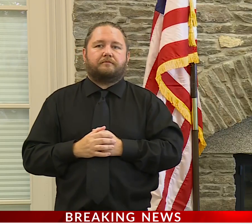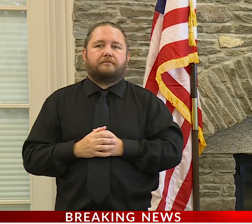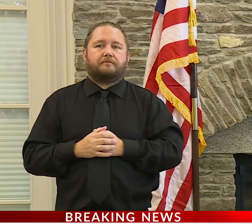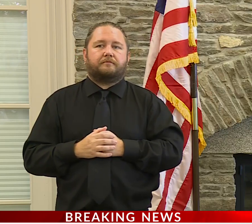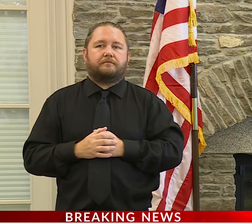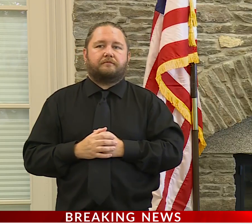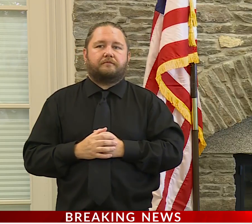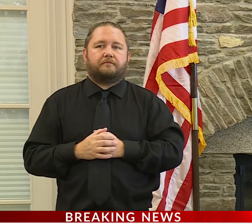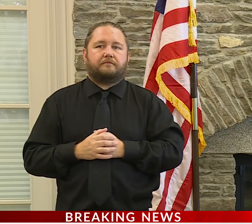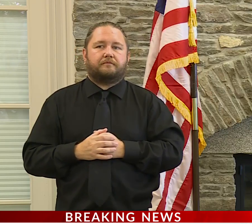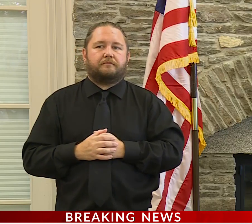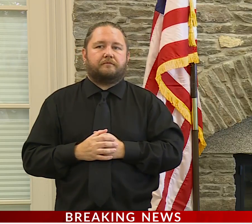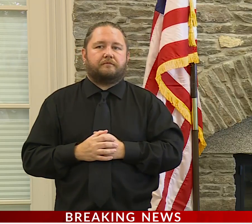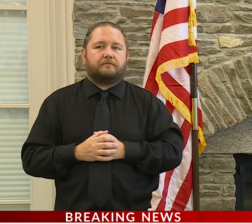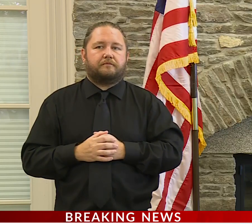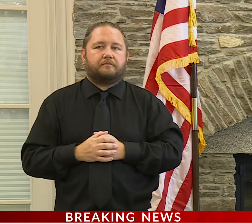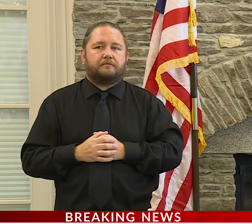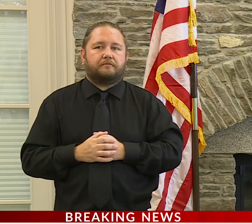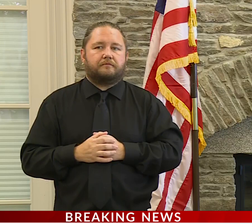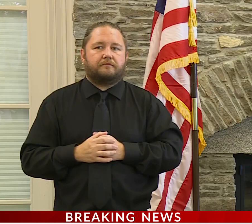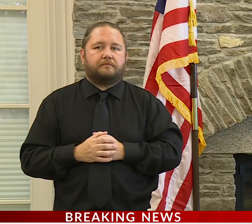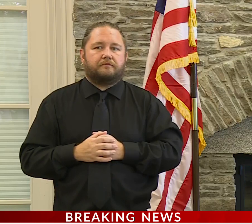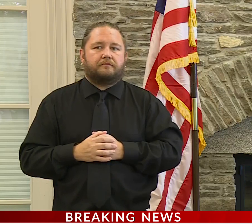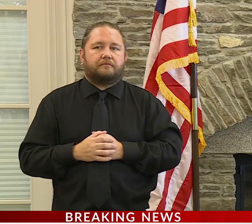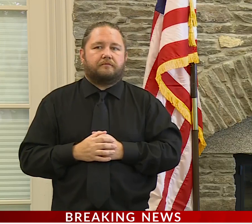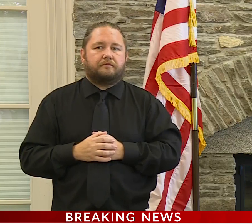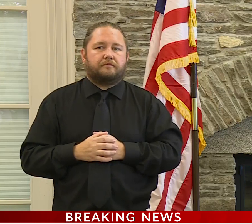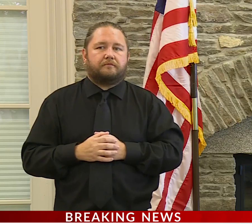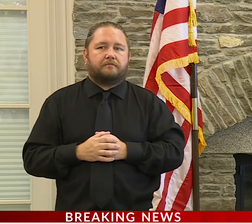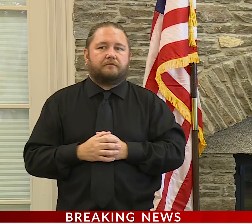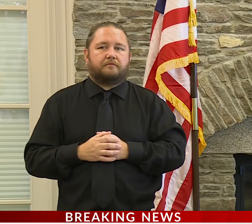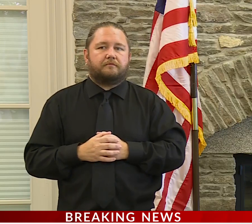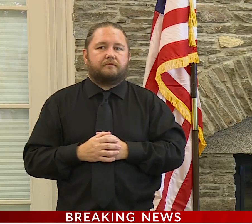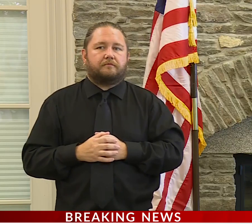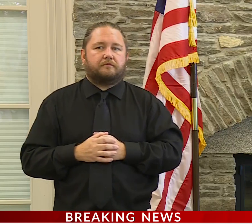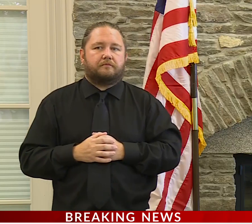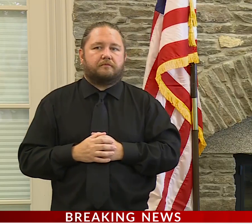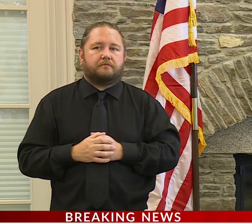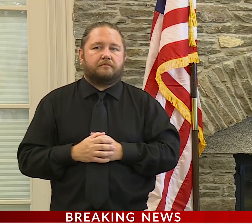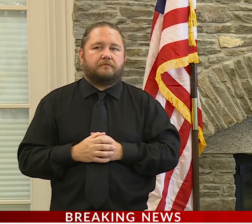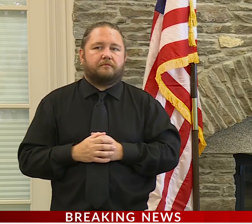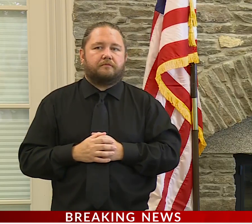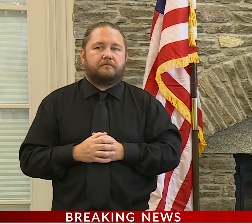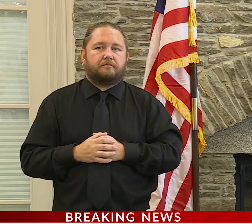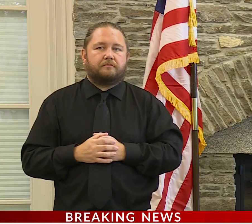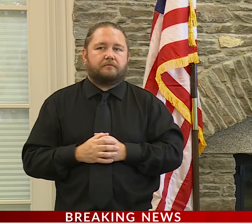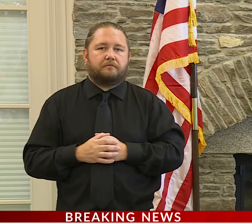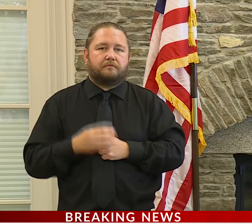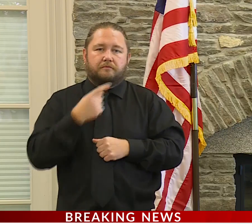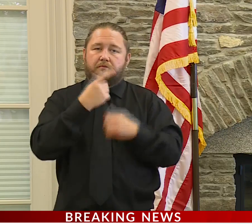THE SAME IT'S ON A UNTIL HE IS GONE, THE DOWN WITH SCHOOLS THAT THE SNOW BACK THE LAB TESTS ON IS WHAT HAS BEEN A SYSTEMIC ON TACTICAL MISTER